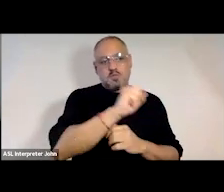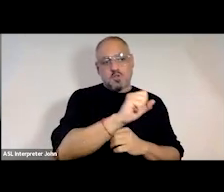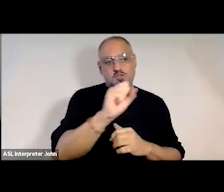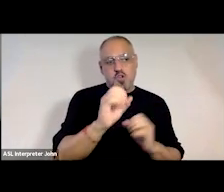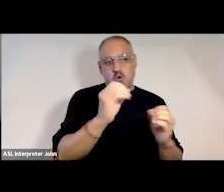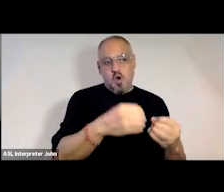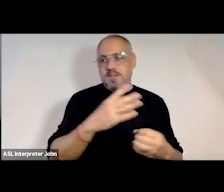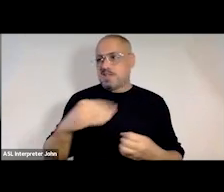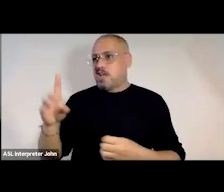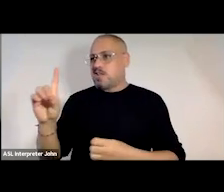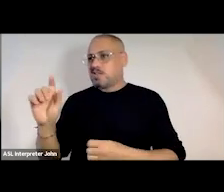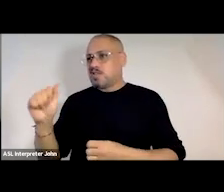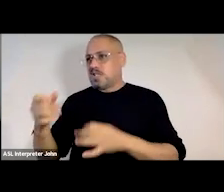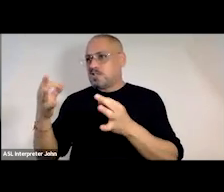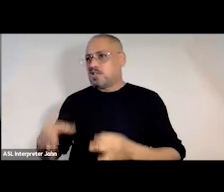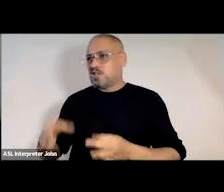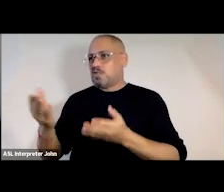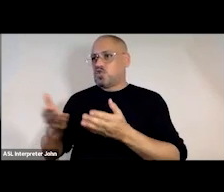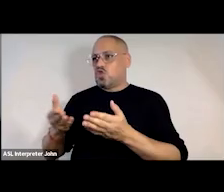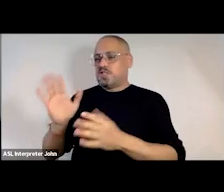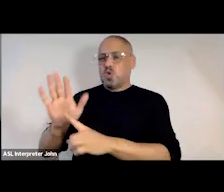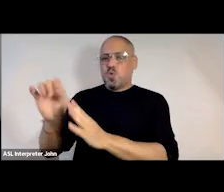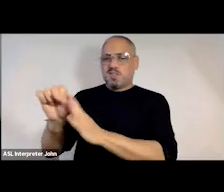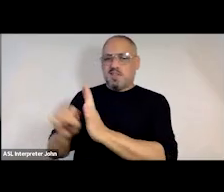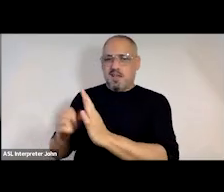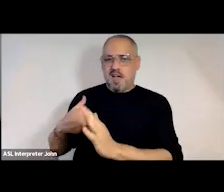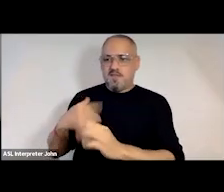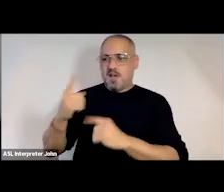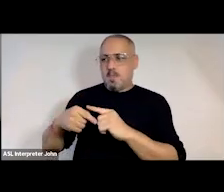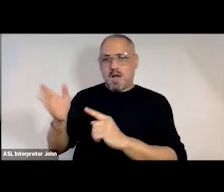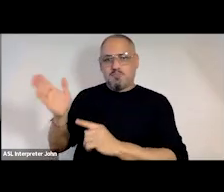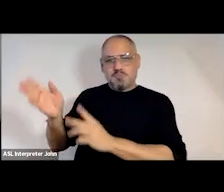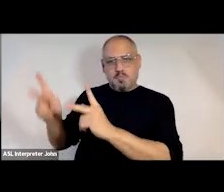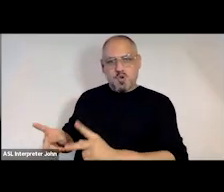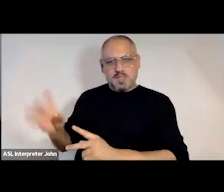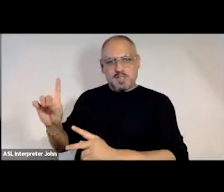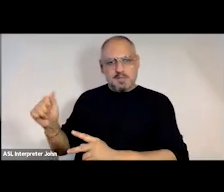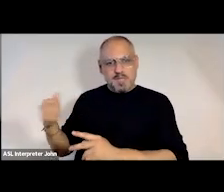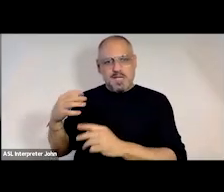and the Disability Determination Services in your state about the applicant's disability application.